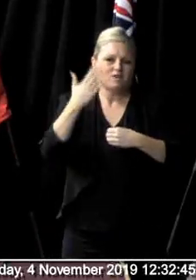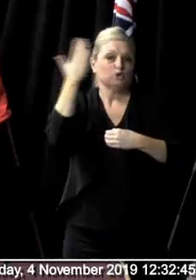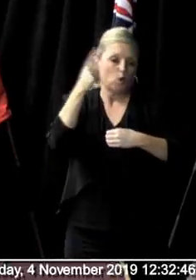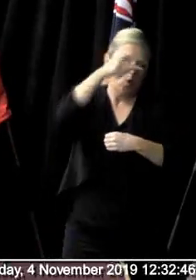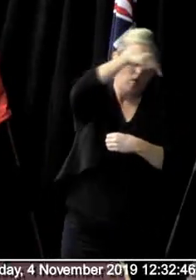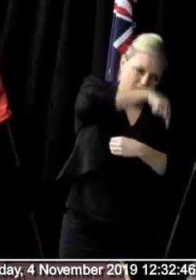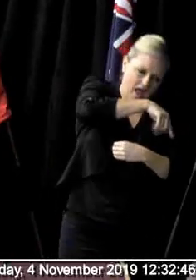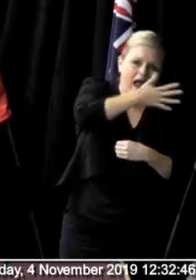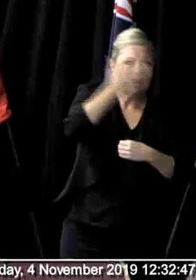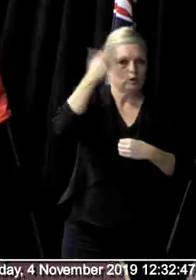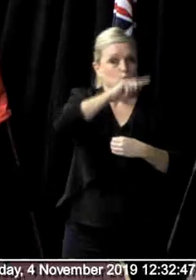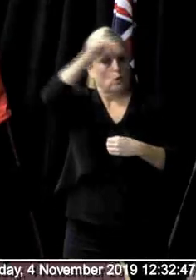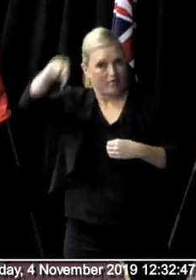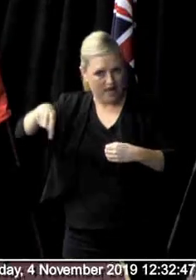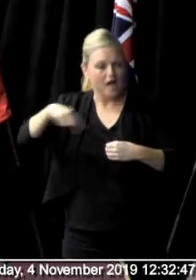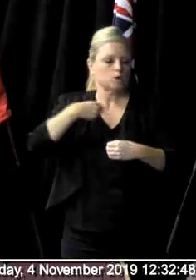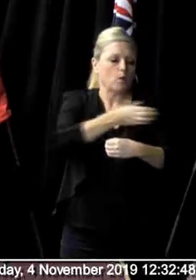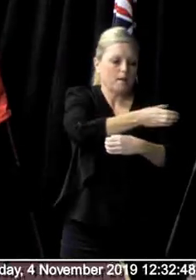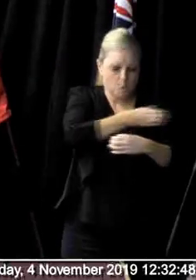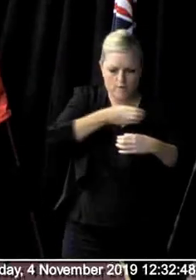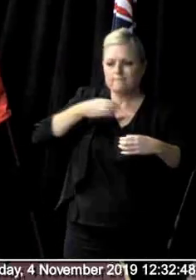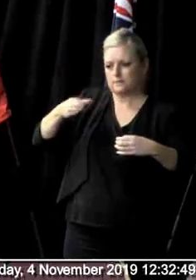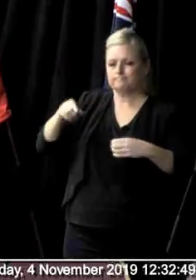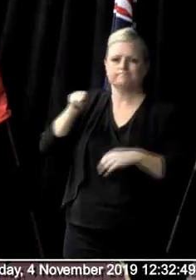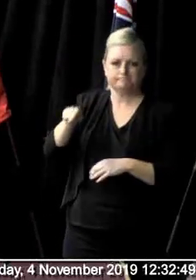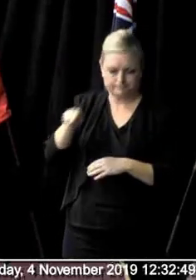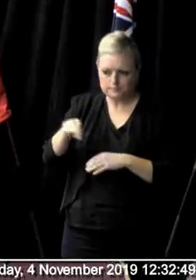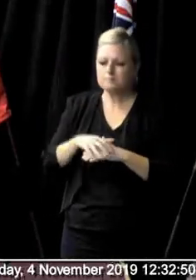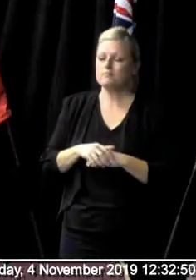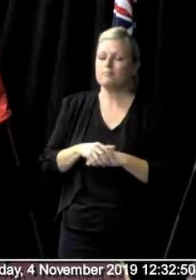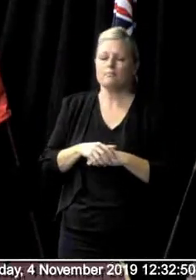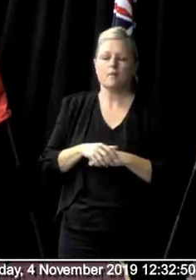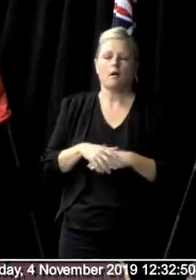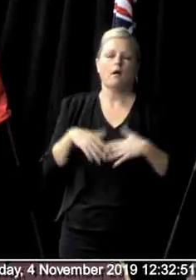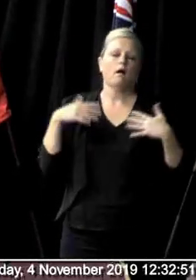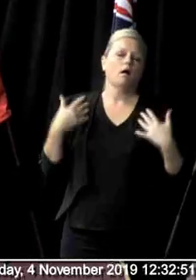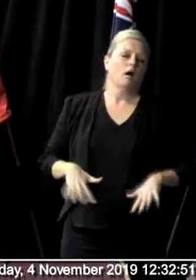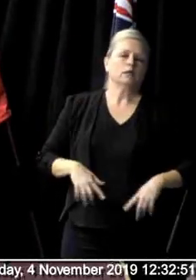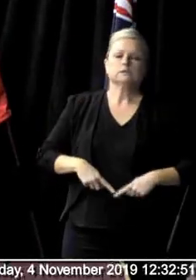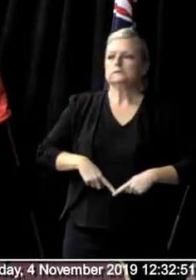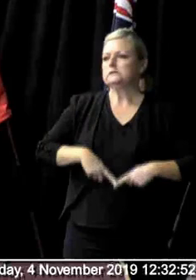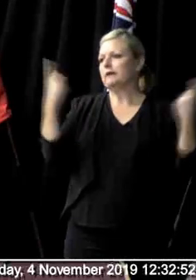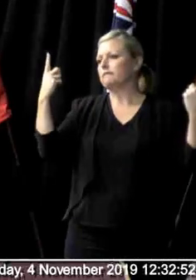The leadership in the school was supported, they were experienced, they were welcoming.